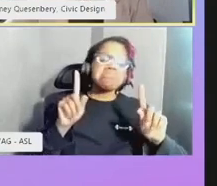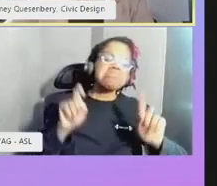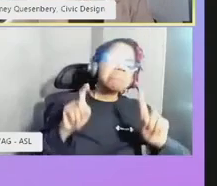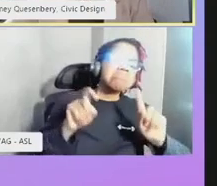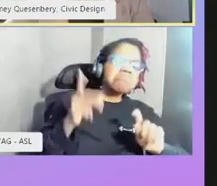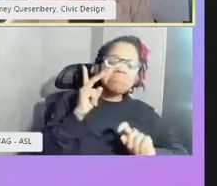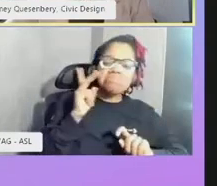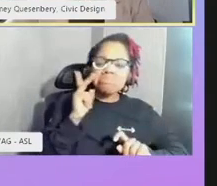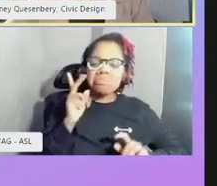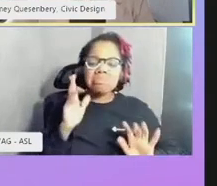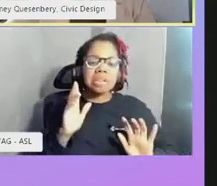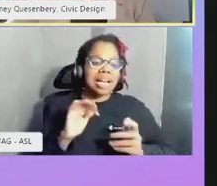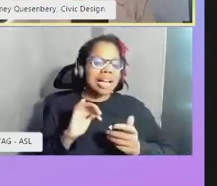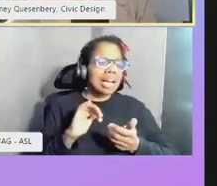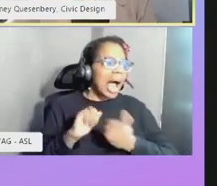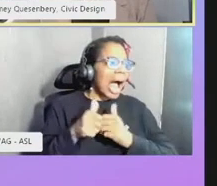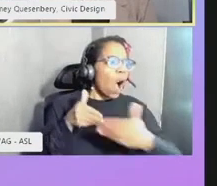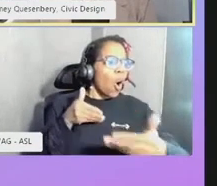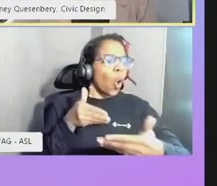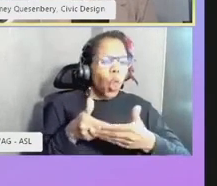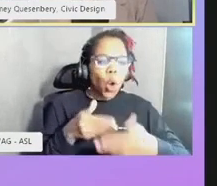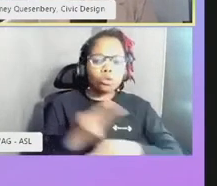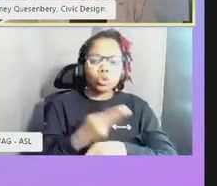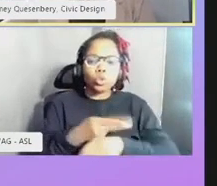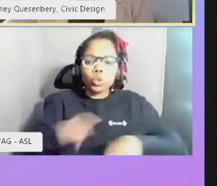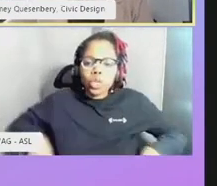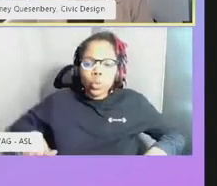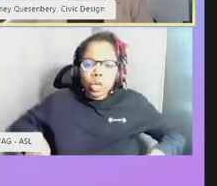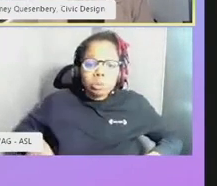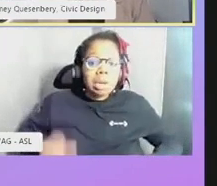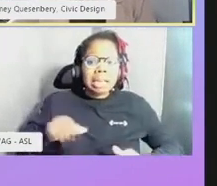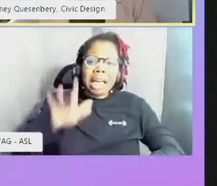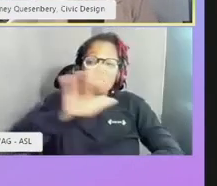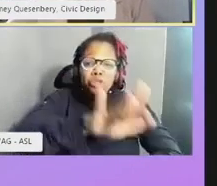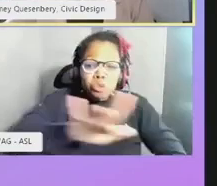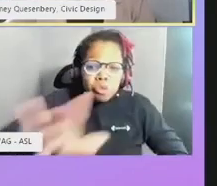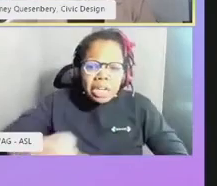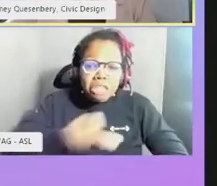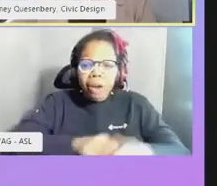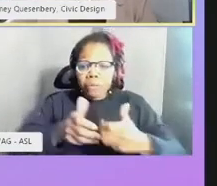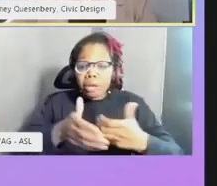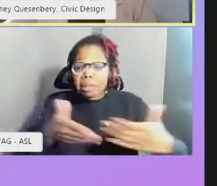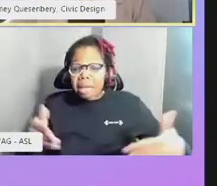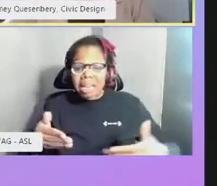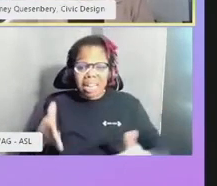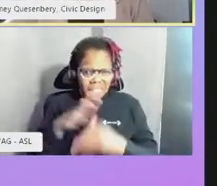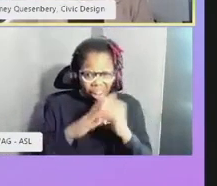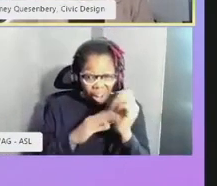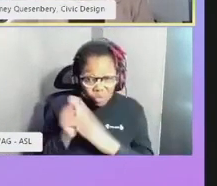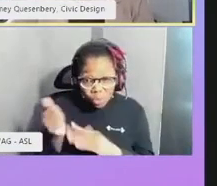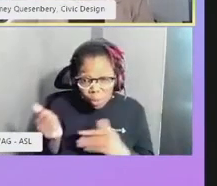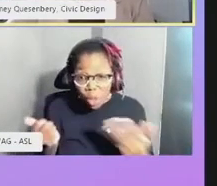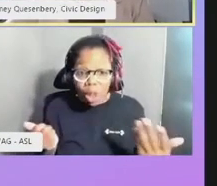left was an early prototype. It's not really a finished design, but it's a mockup thinking about how close you